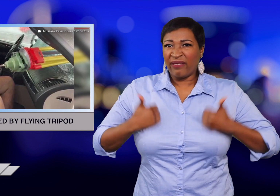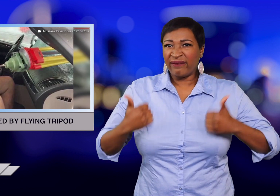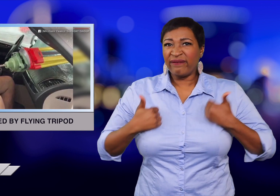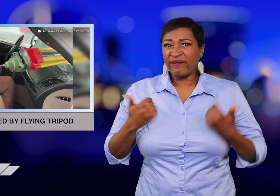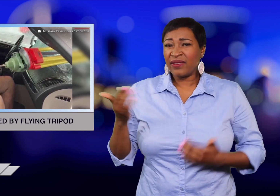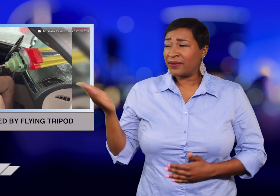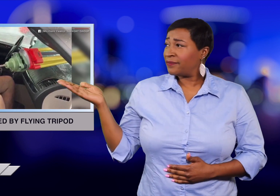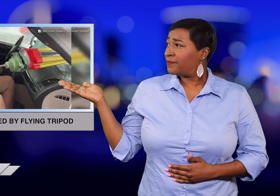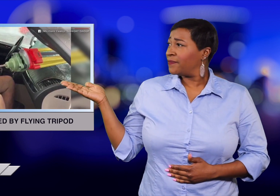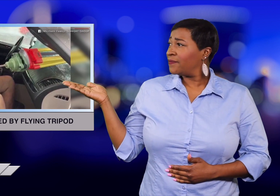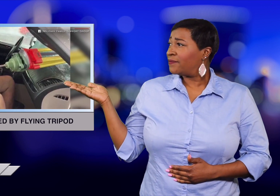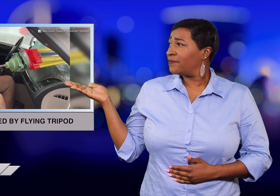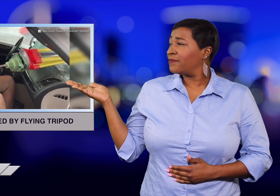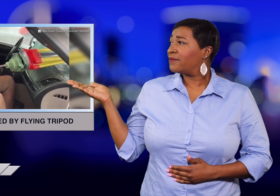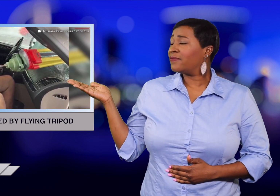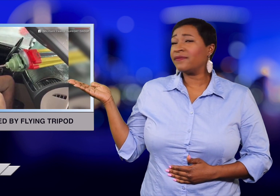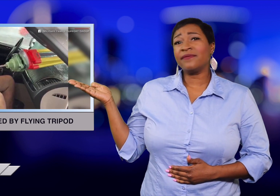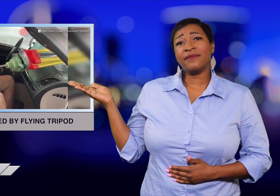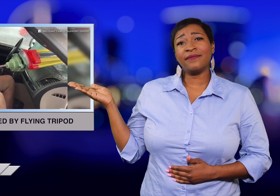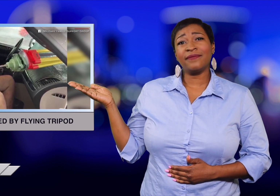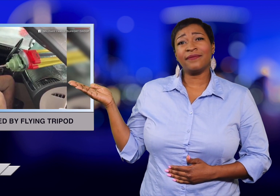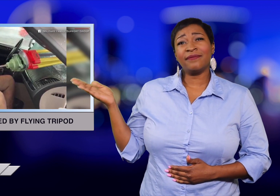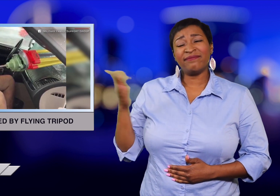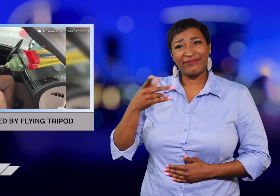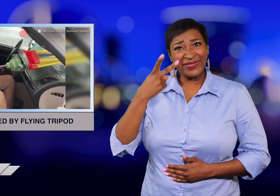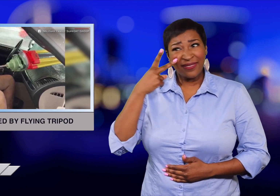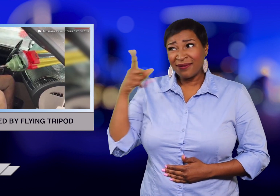riding in a car.